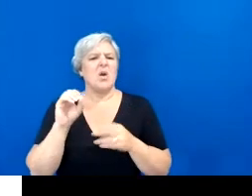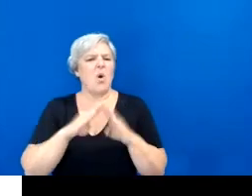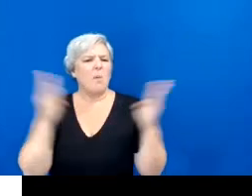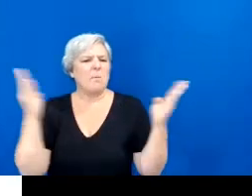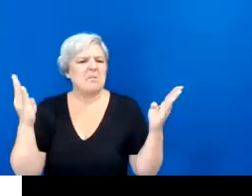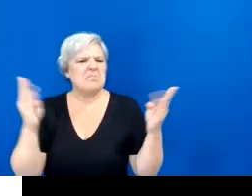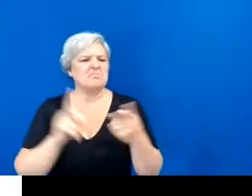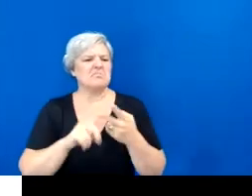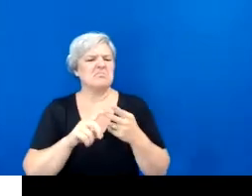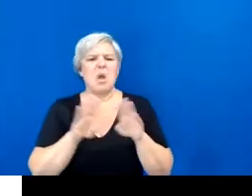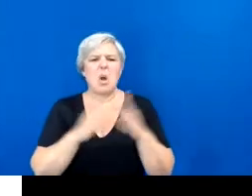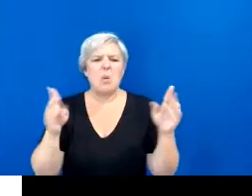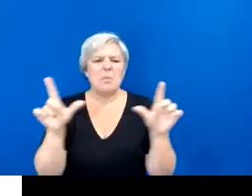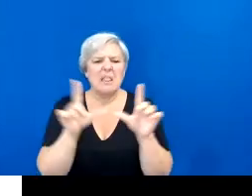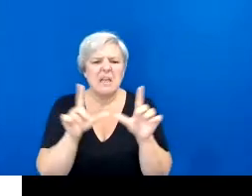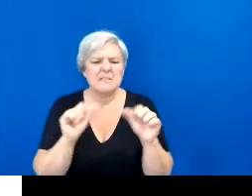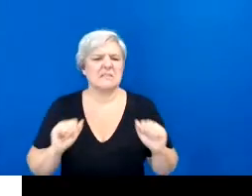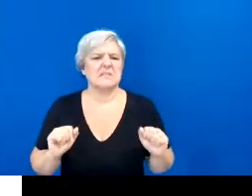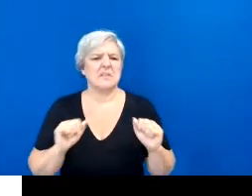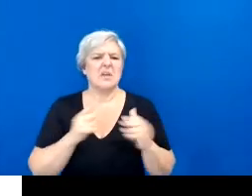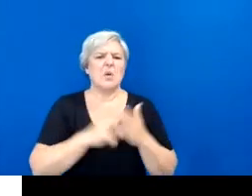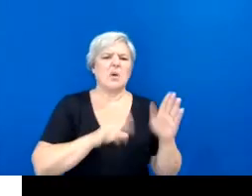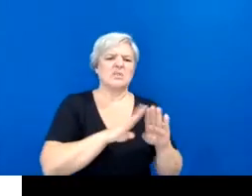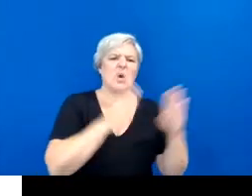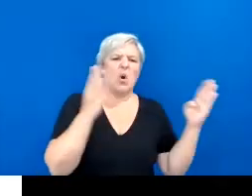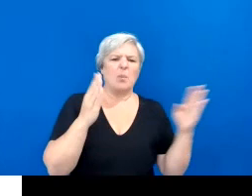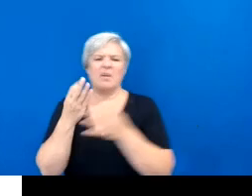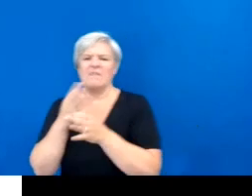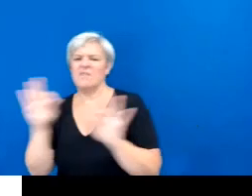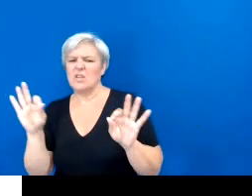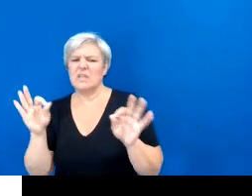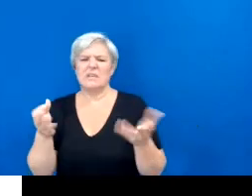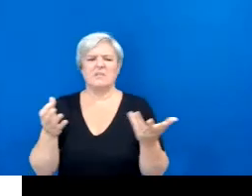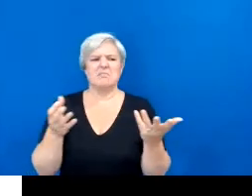what the difference between open and free, where the overlaps are,